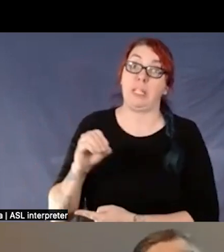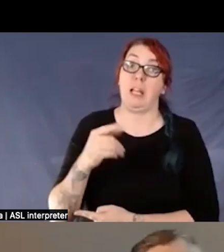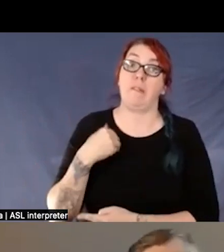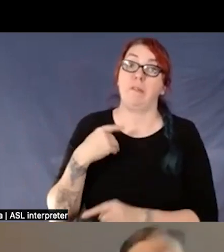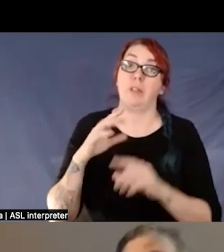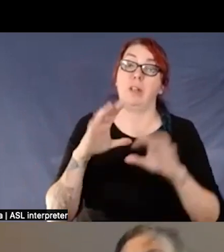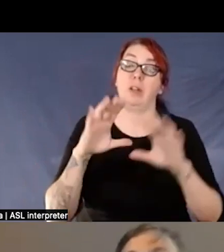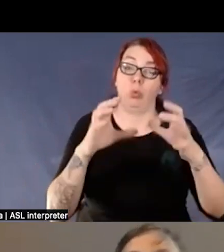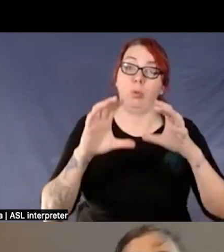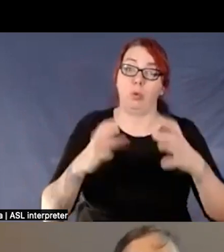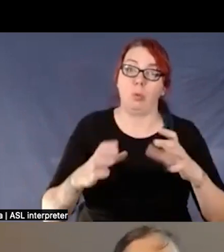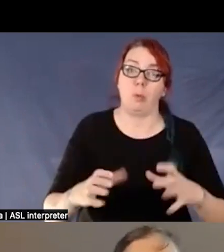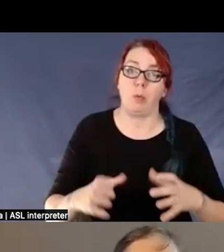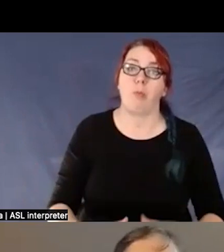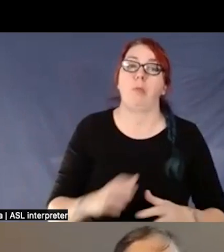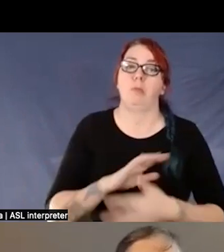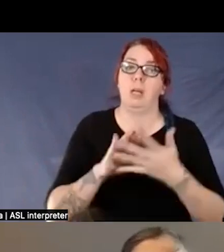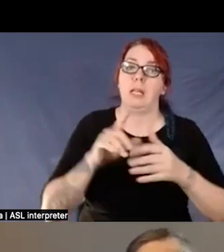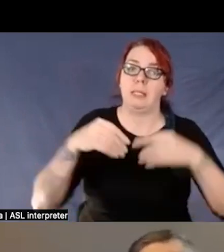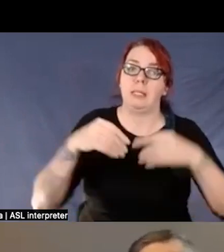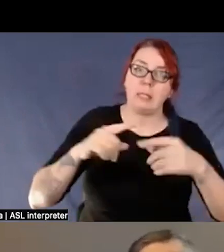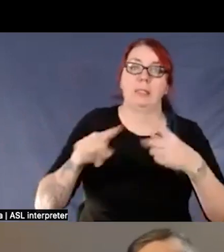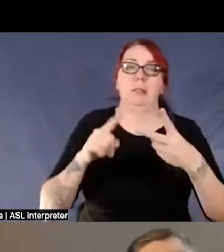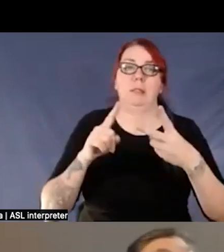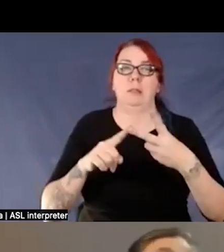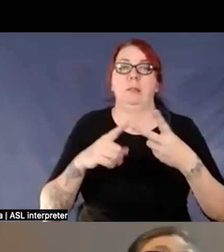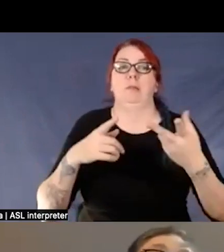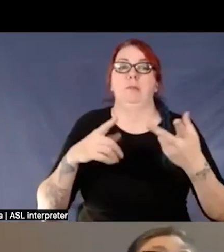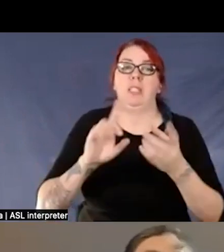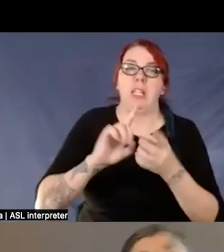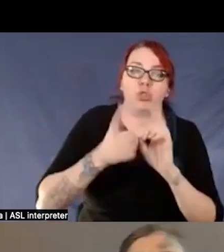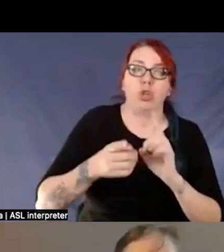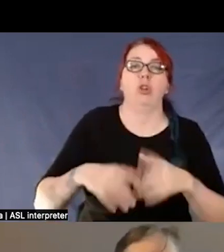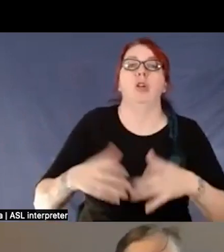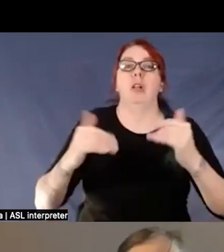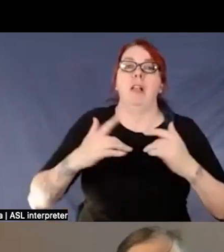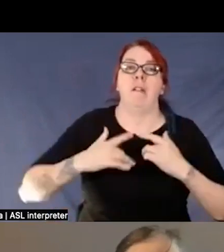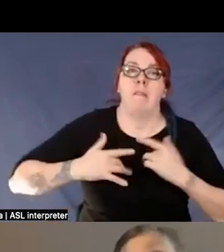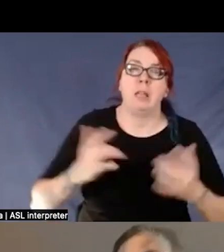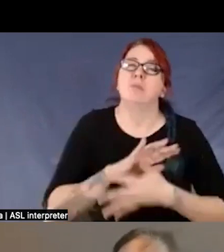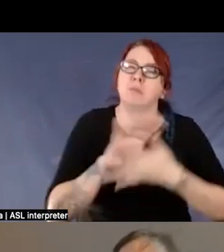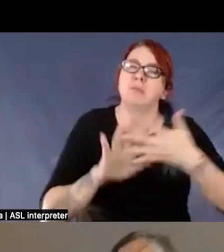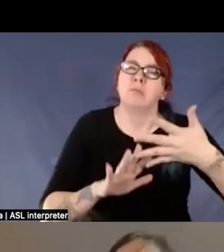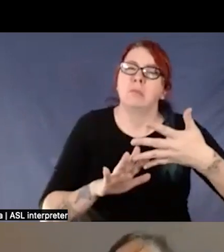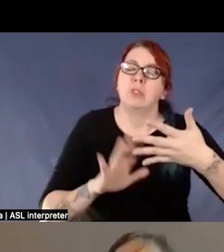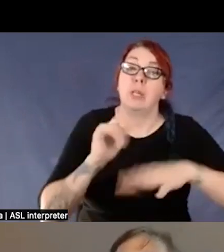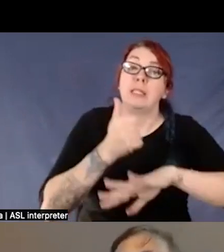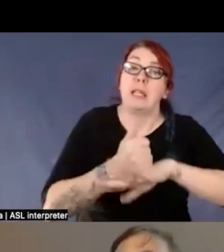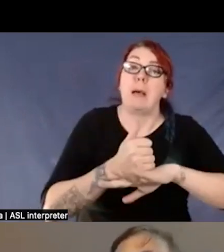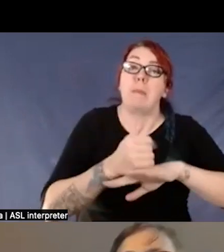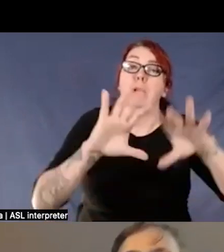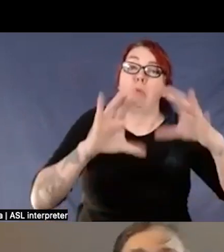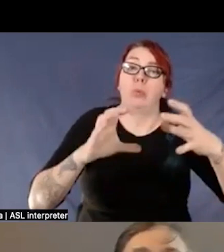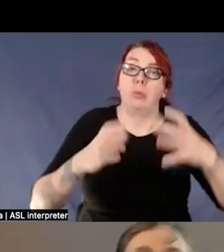digital teams, and you can assign people into multiple teams. Thanks, Lauren. Please move on.